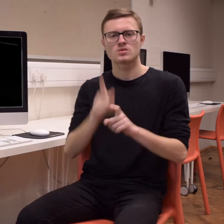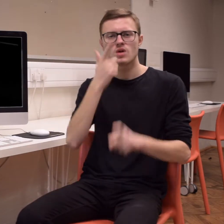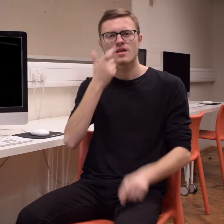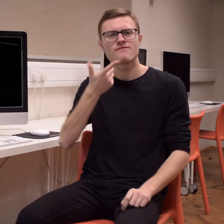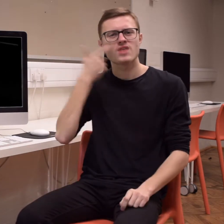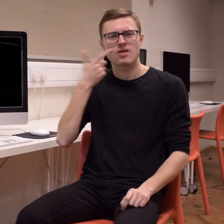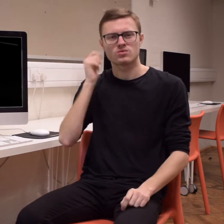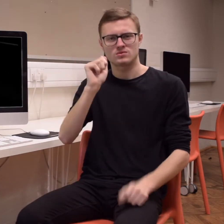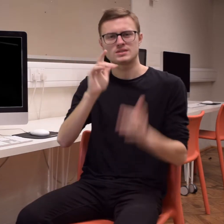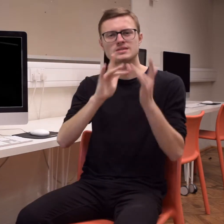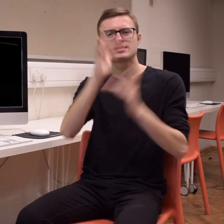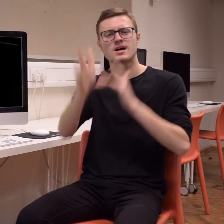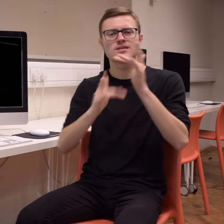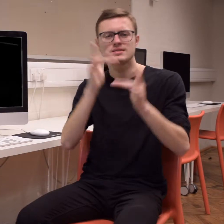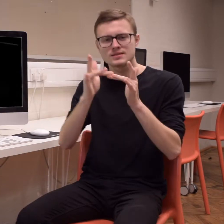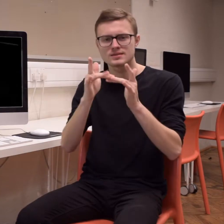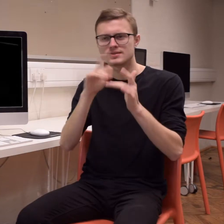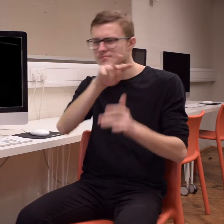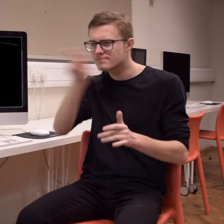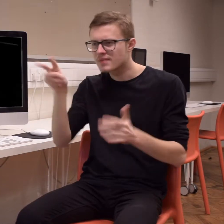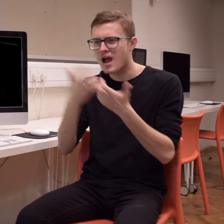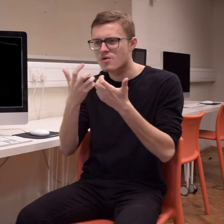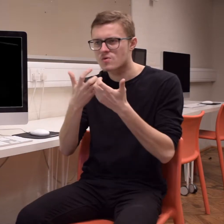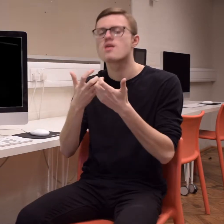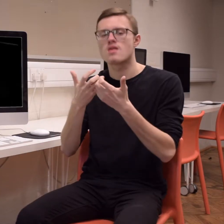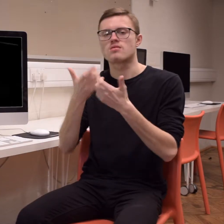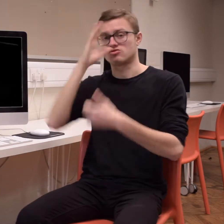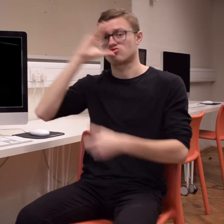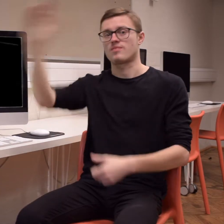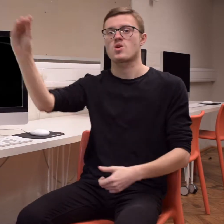You can also find out your internet service provider and report the content to them.